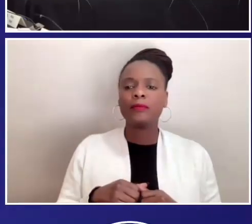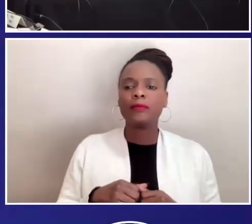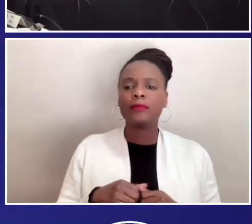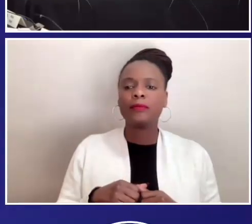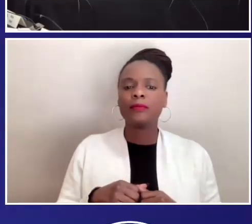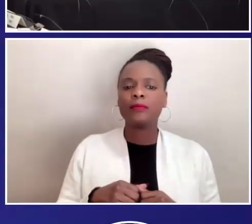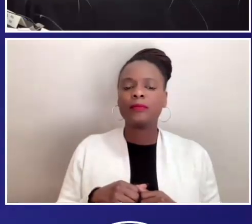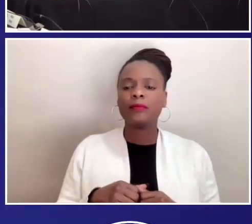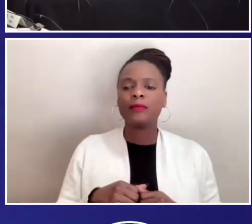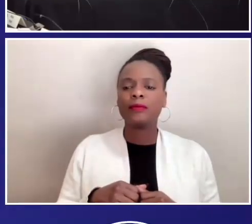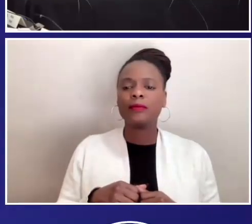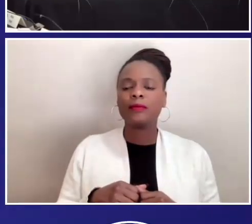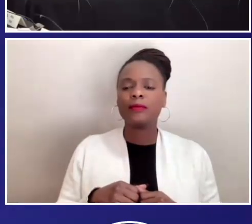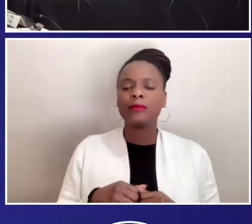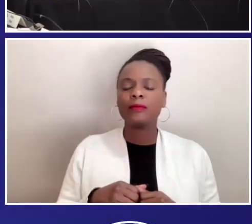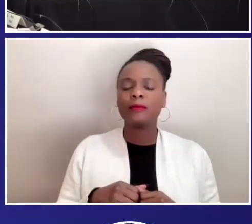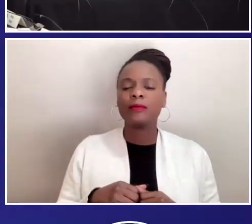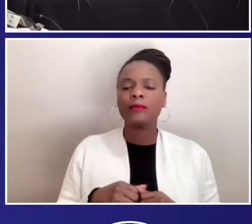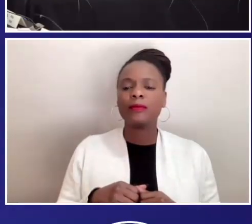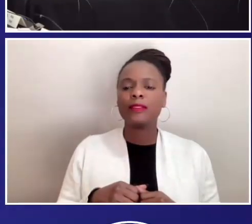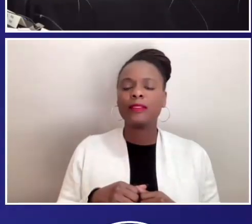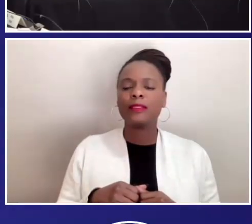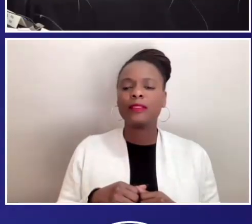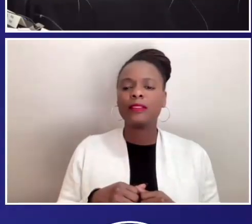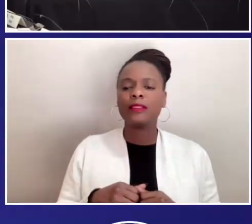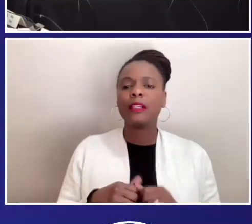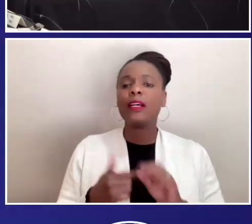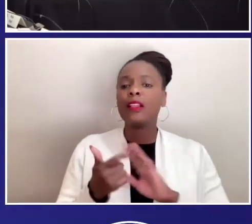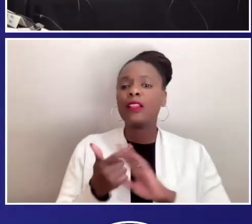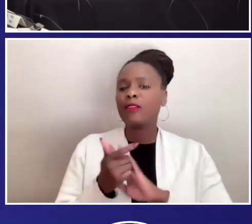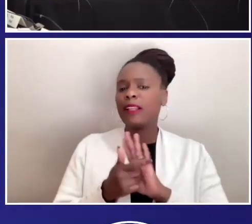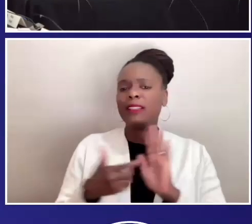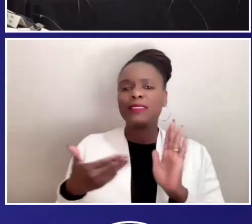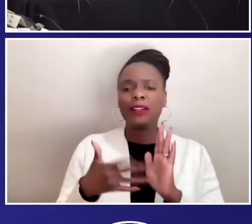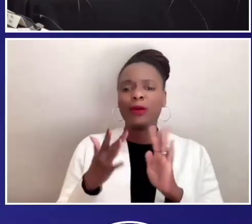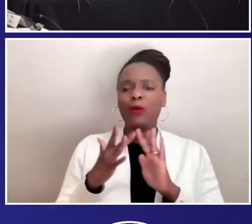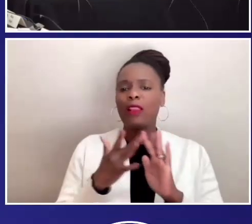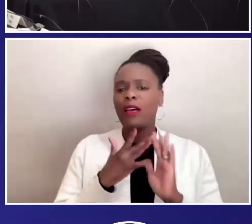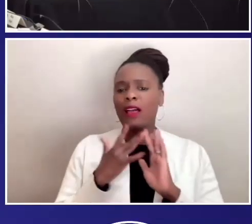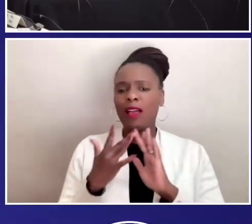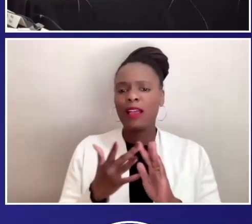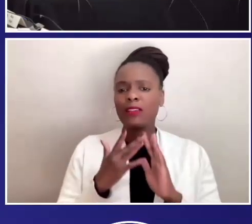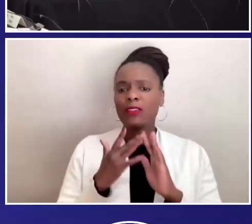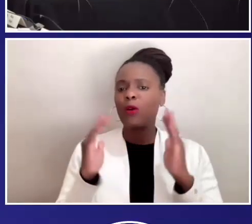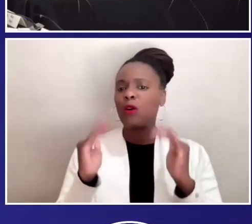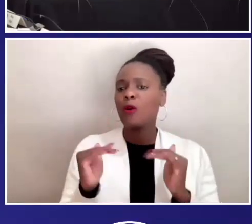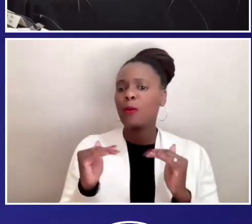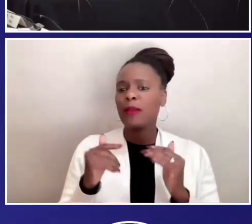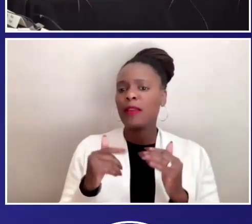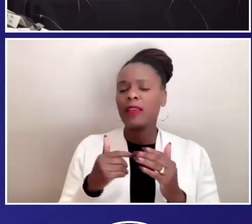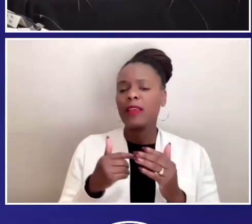I mean, the regulations are online, so we hope that as you're reviewing -- now that you have paper, perhaps on your